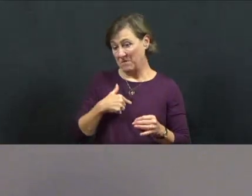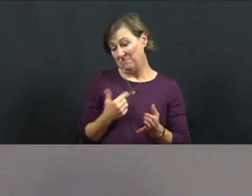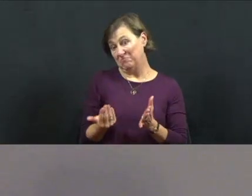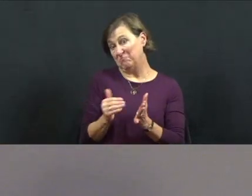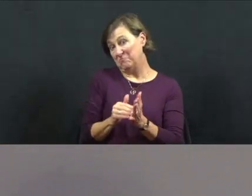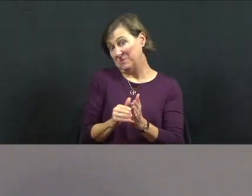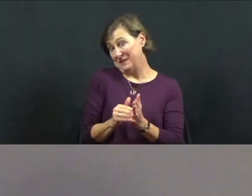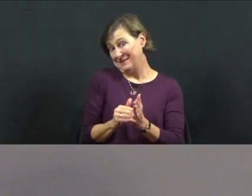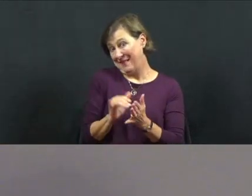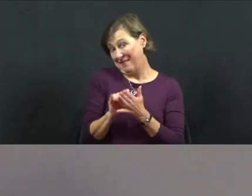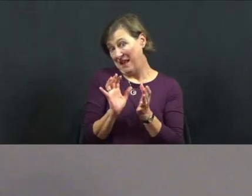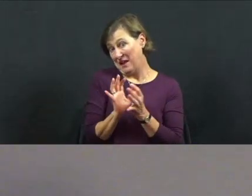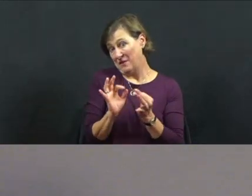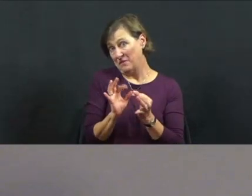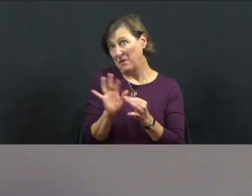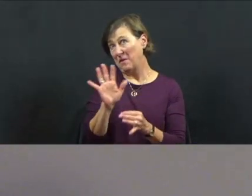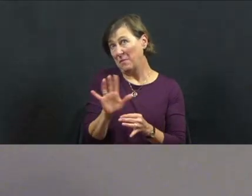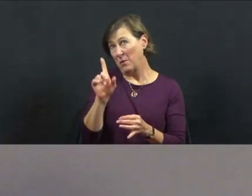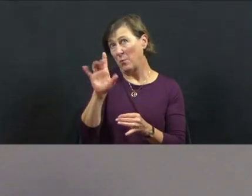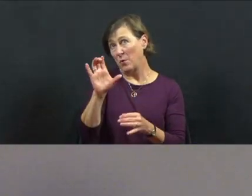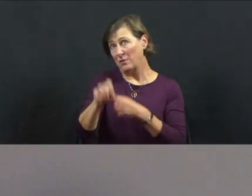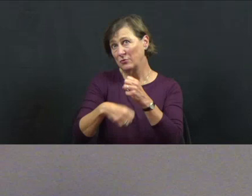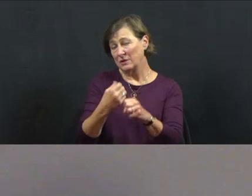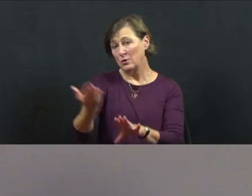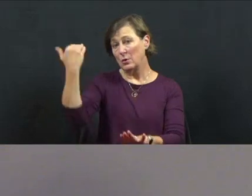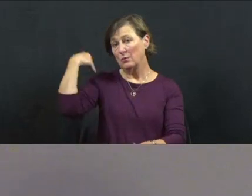Just about a hundred years ago now, my grandparents,